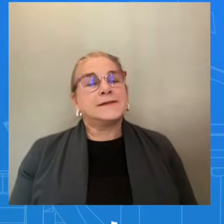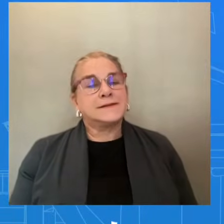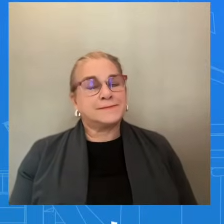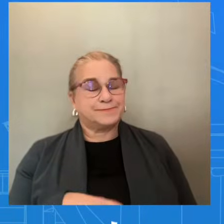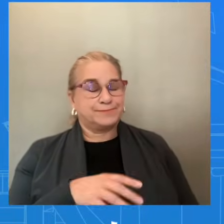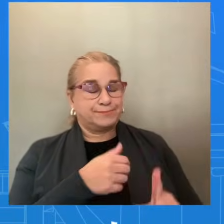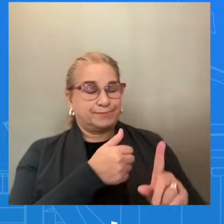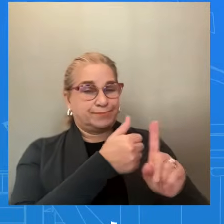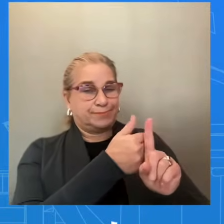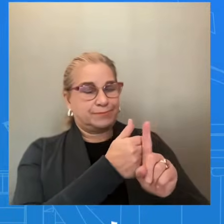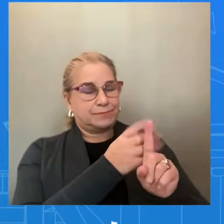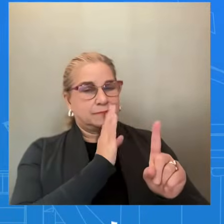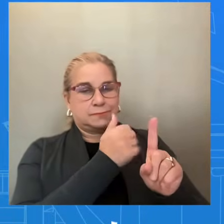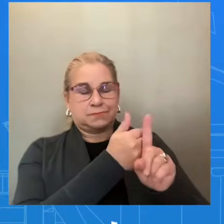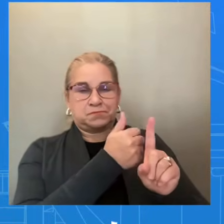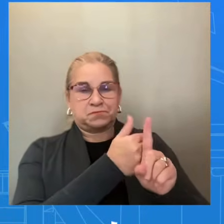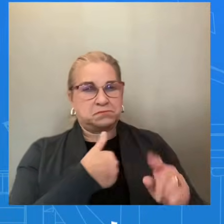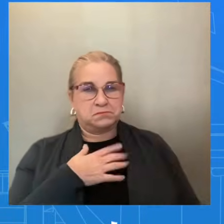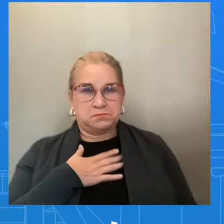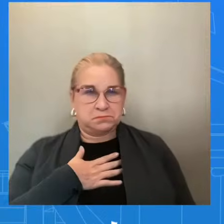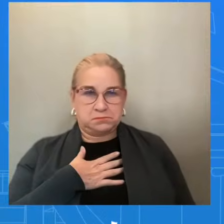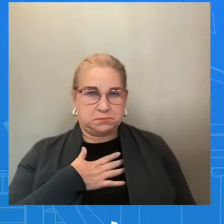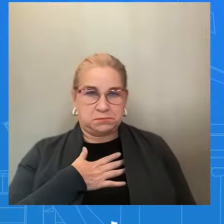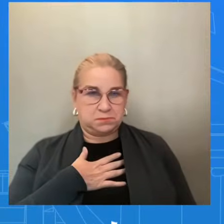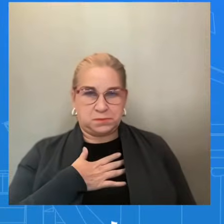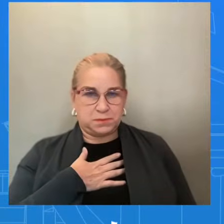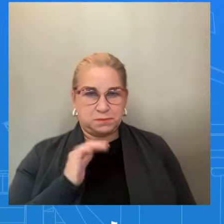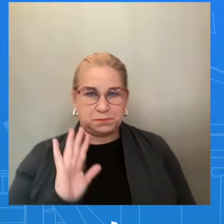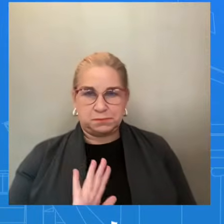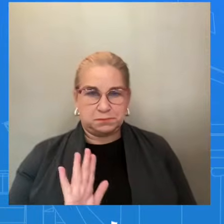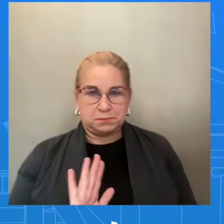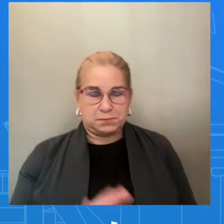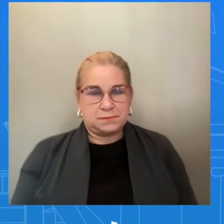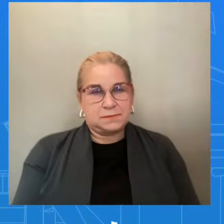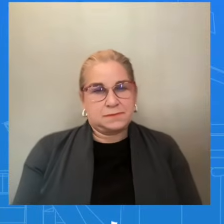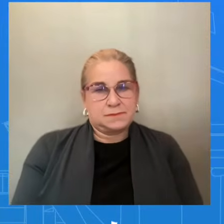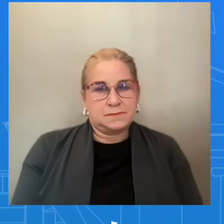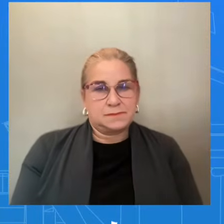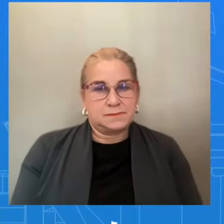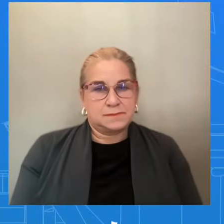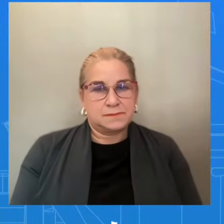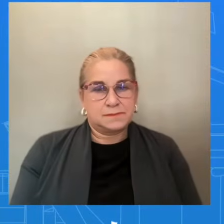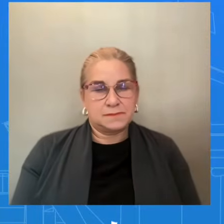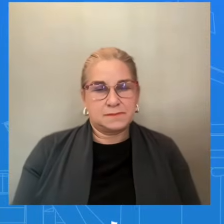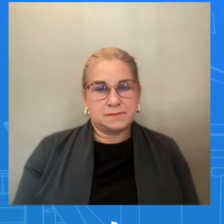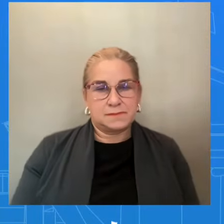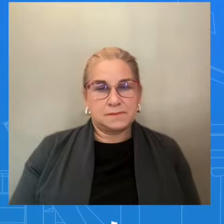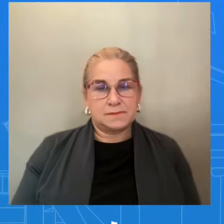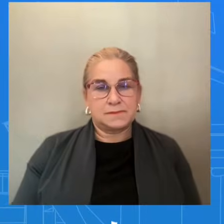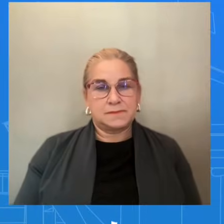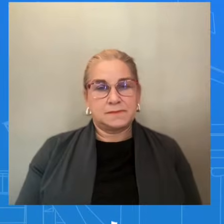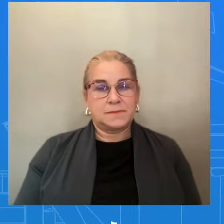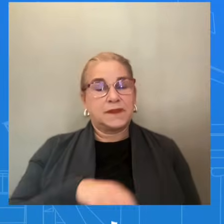Go ahead. The Press: Thanks, Karine. Senator -- Senator Rick Scott and Senator Rubio have proposed $20 billion